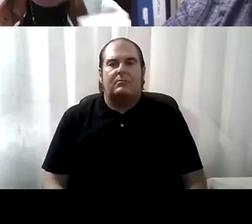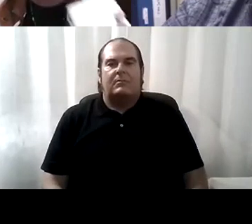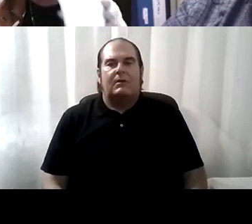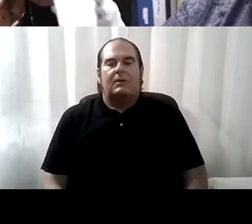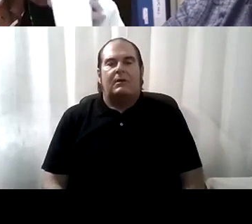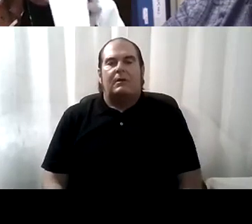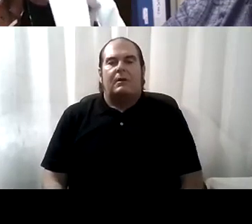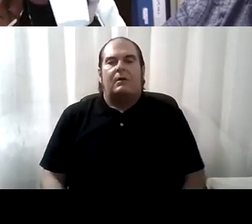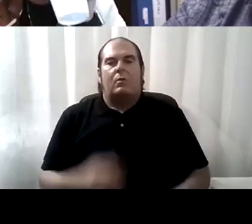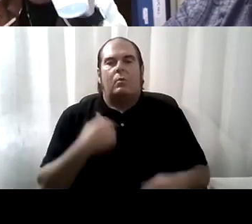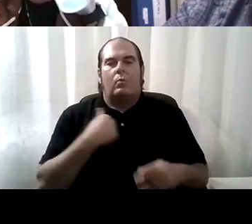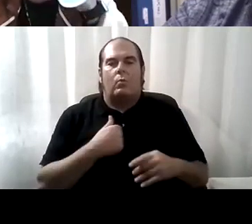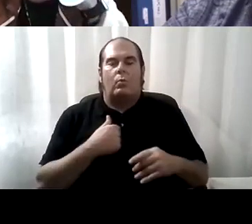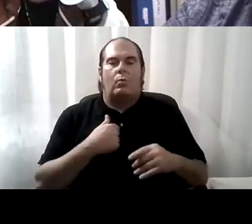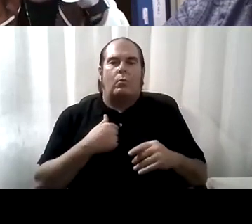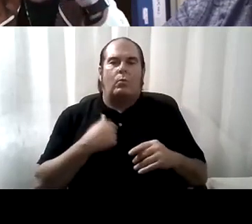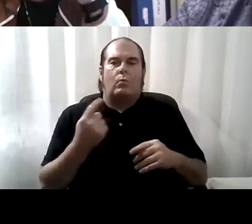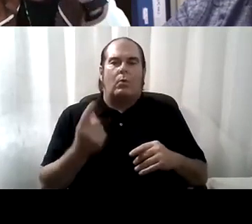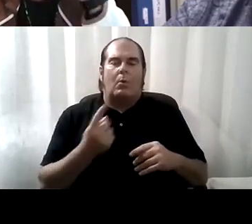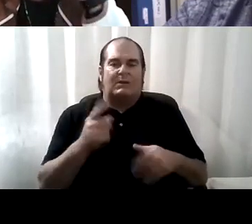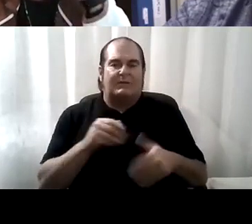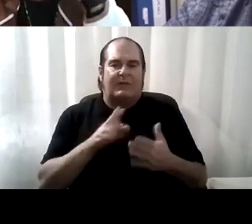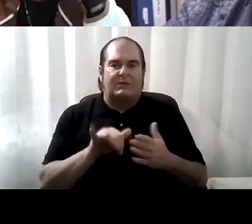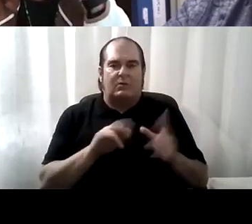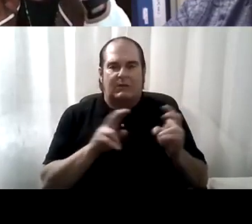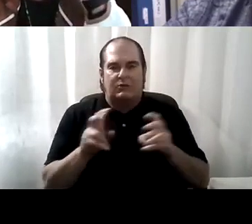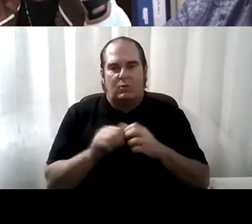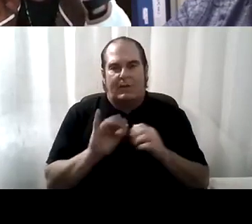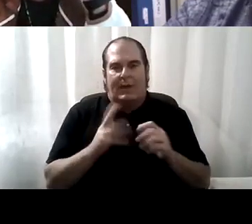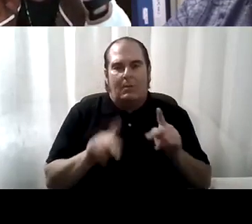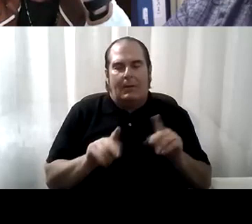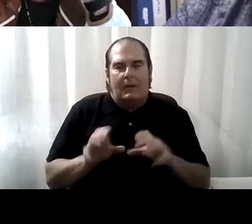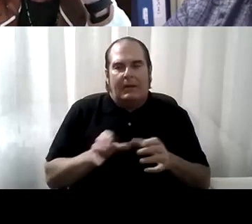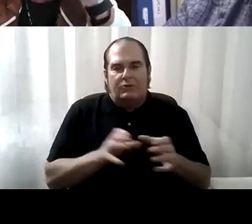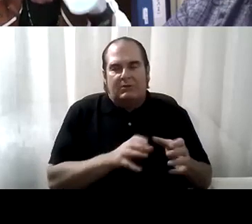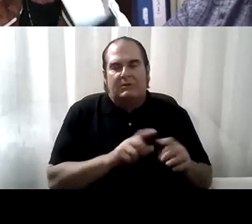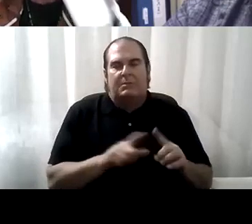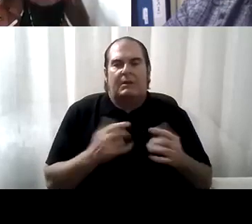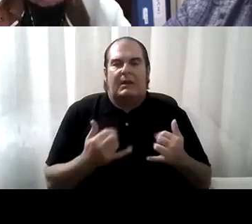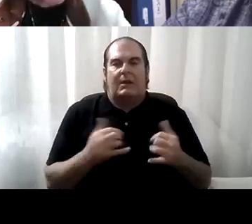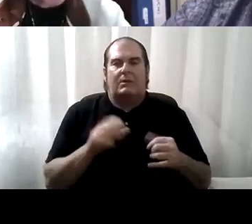We can -- we've always faced these issues with our populations, but now as a CCBHC we